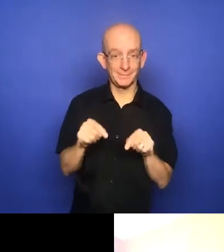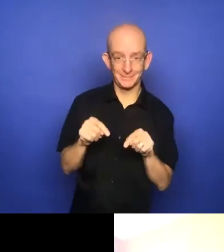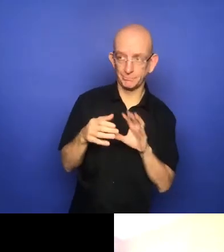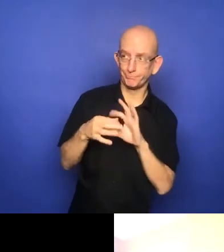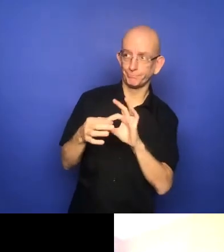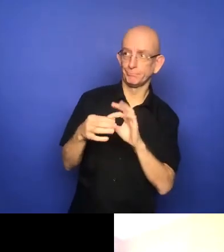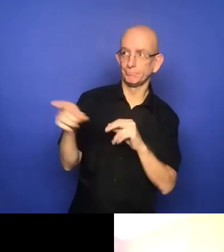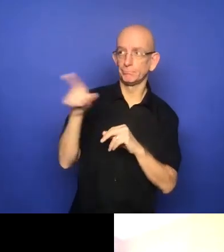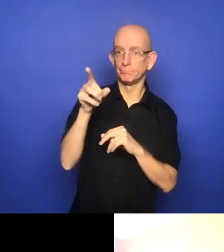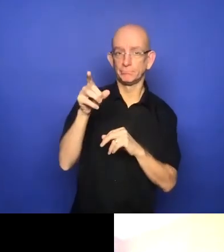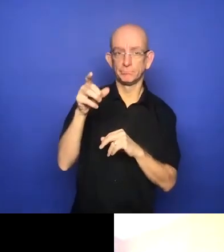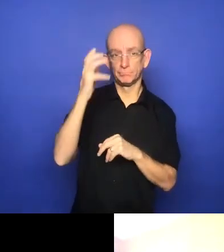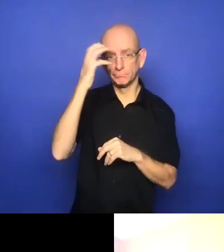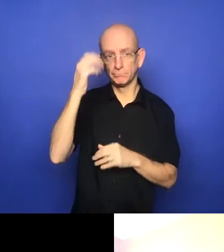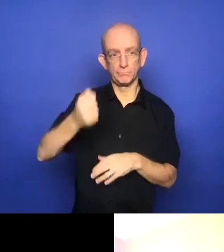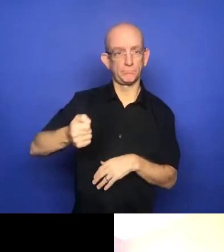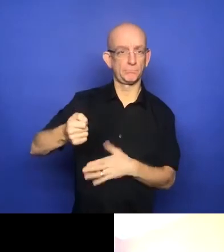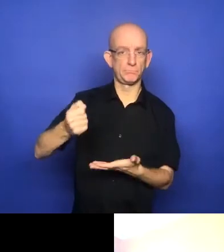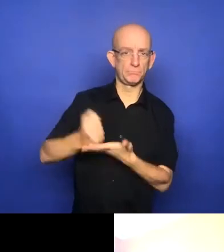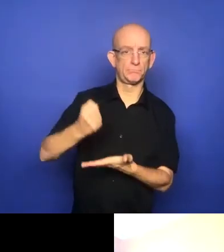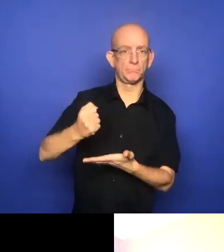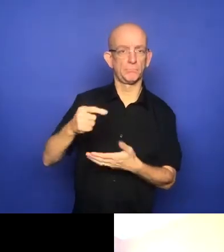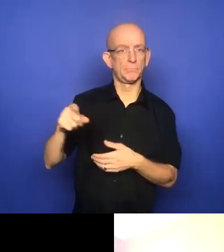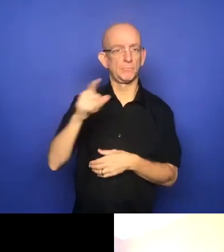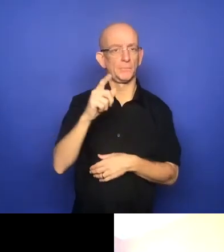These issues that we have also picked with authorities, the Kenya National